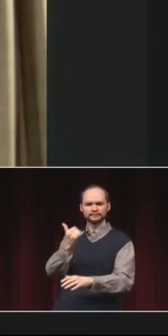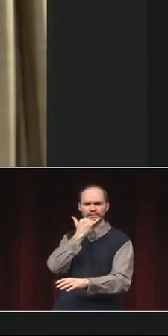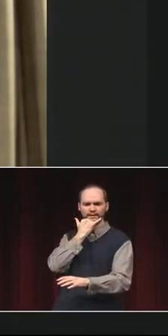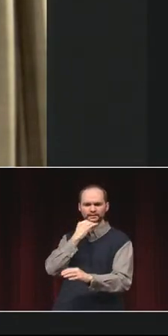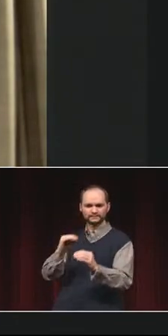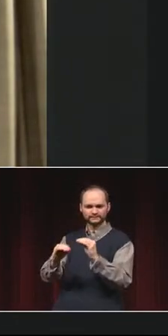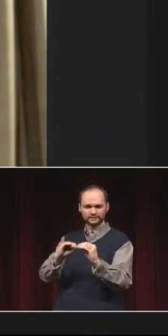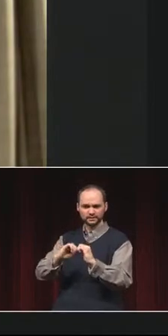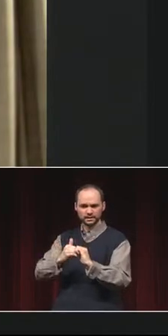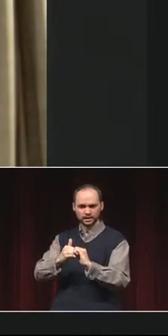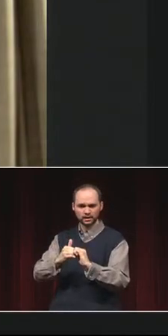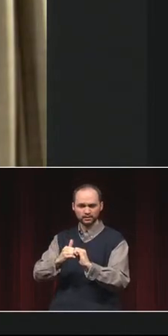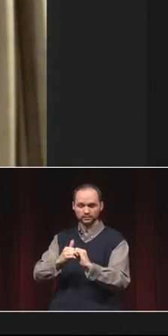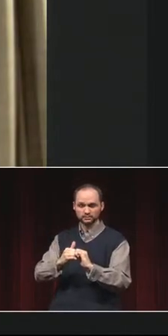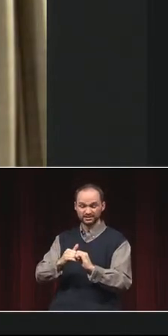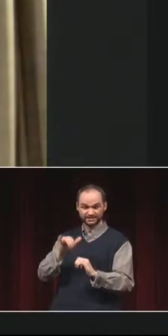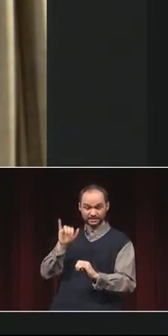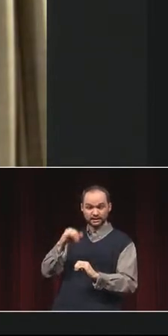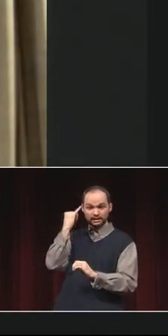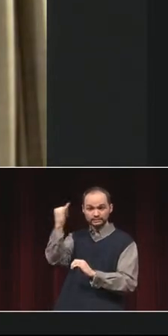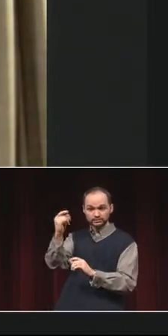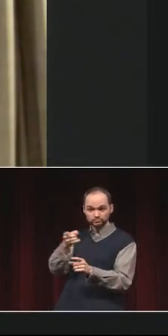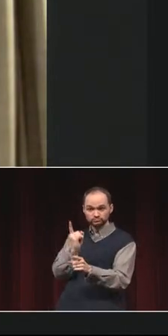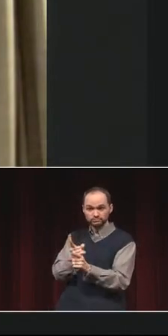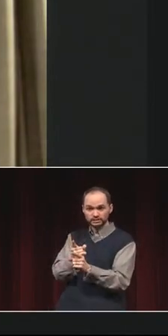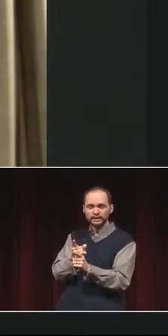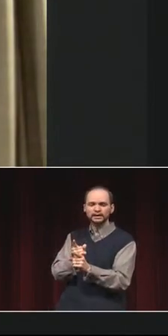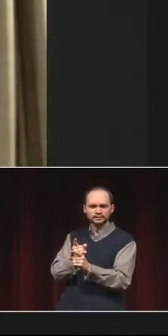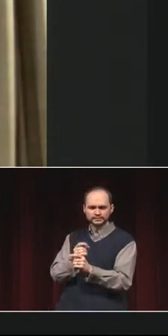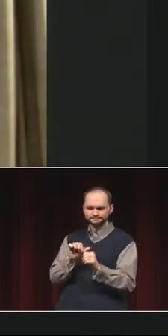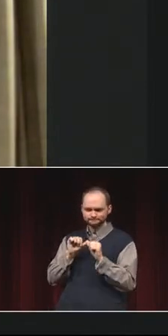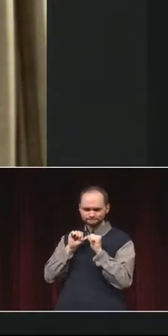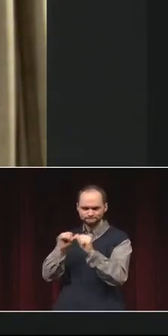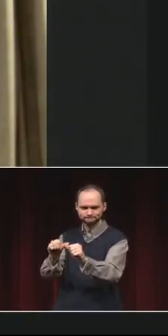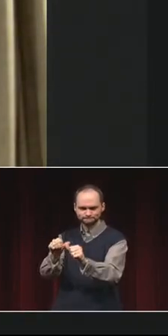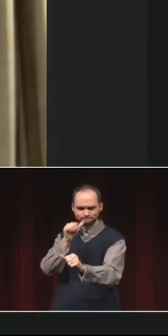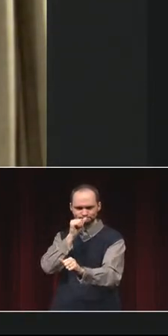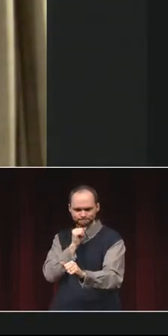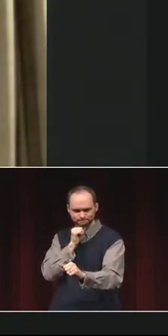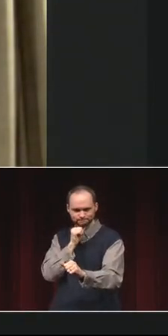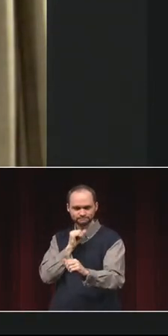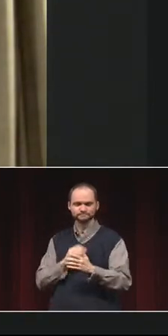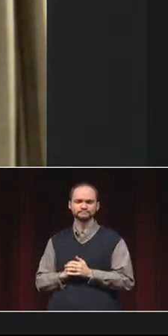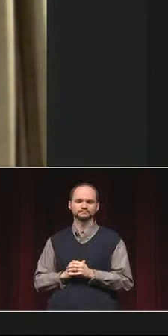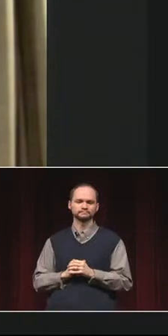sometimes the power you have is dependent on the people around you.